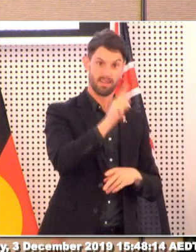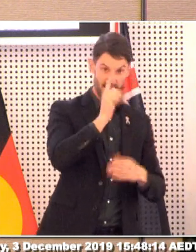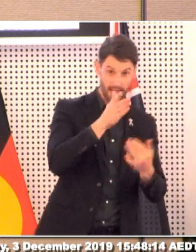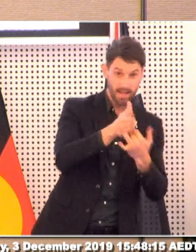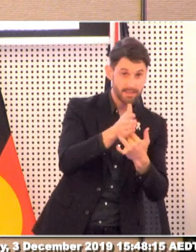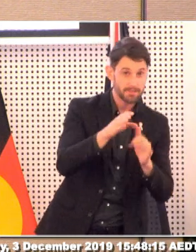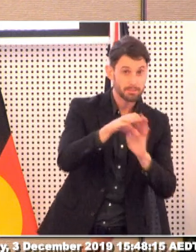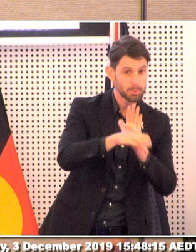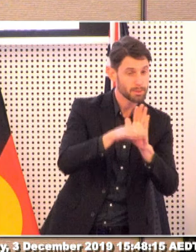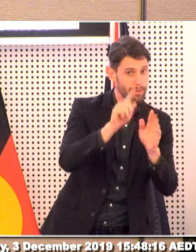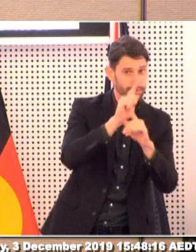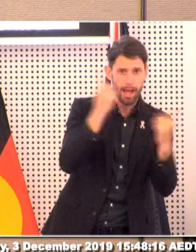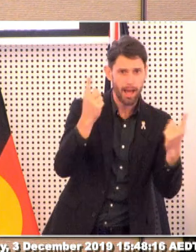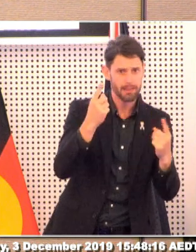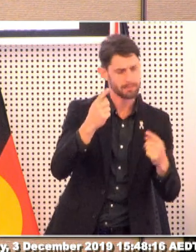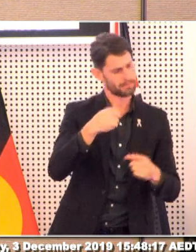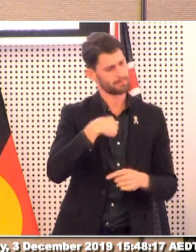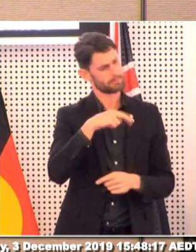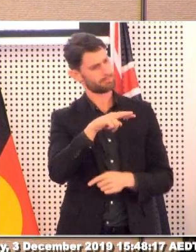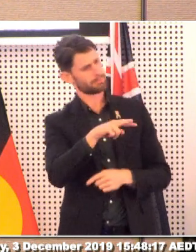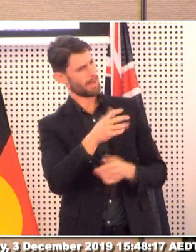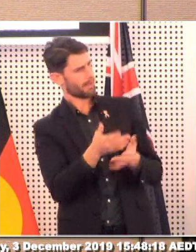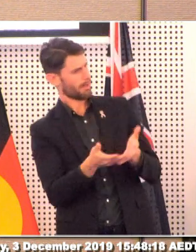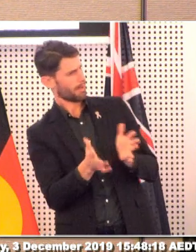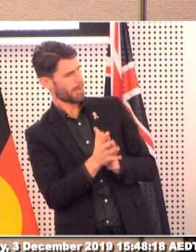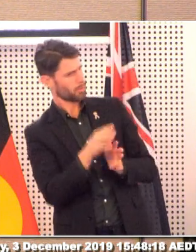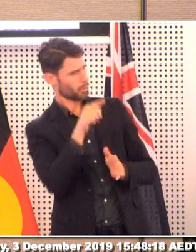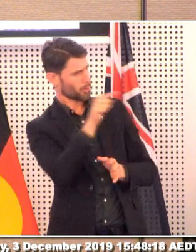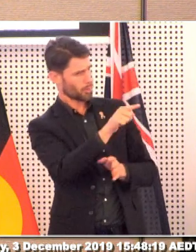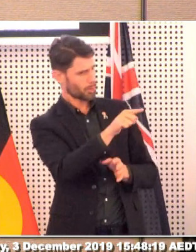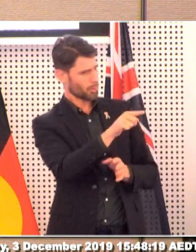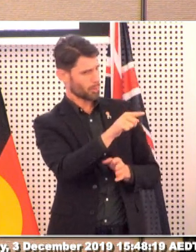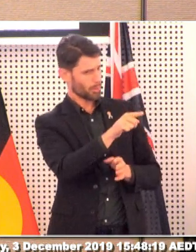begs to wonder where – how they actually access them anyway.